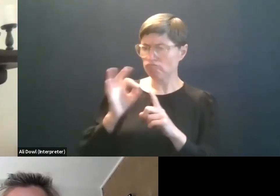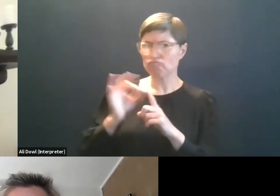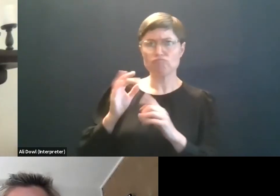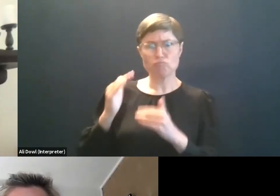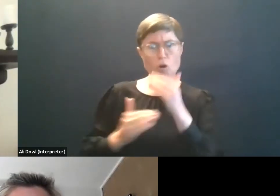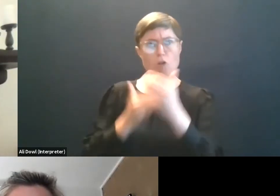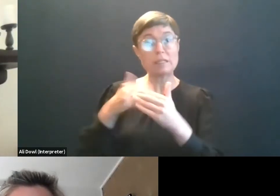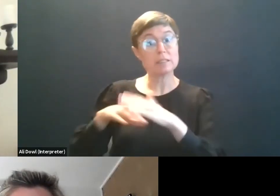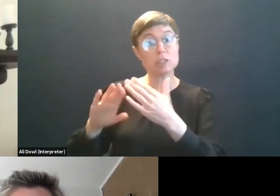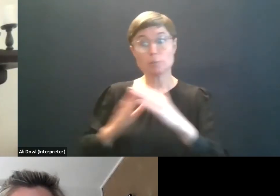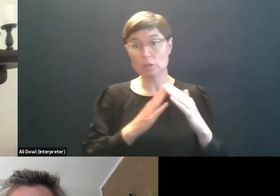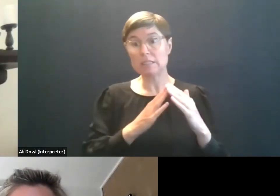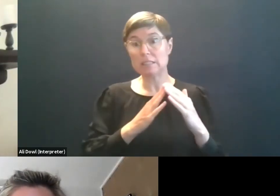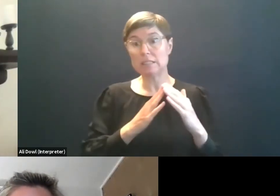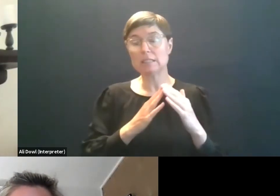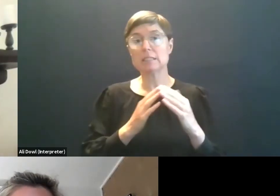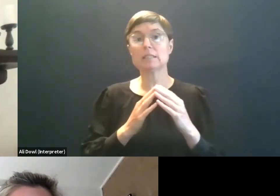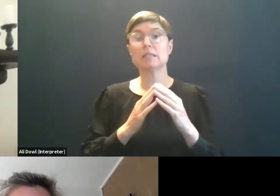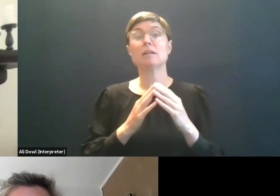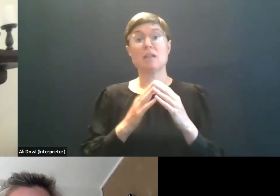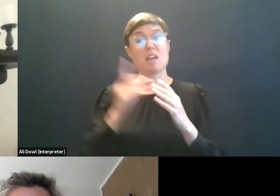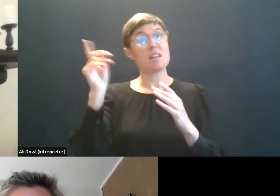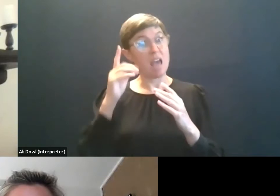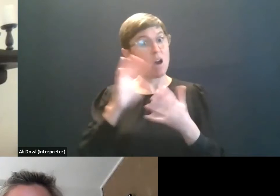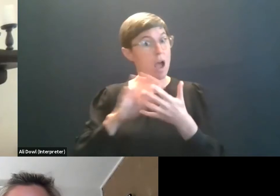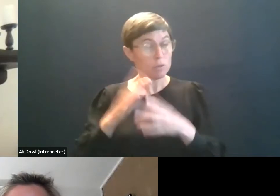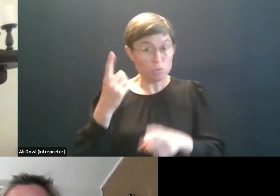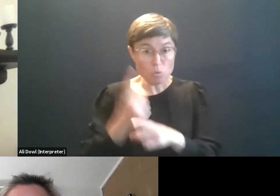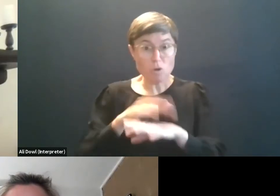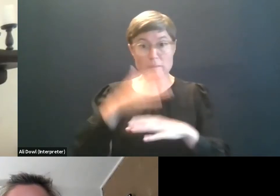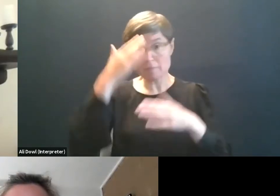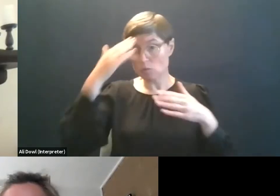the way in which we talk about mental health and the way in which we understand mental